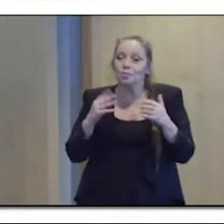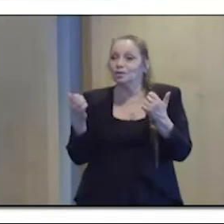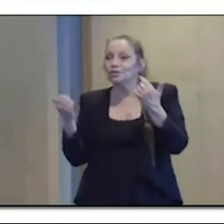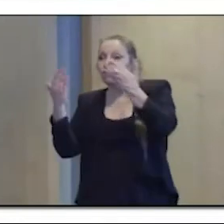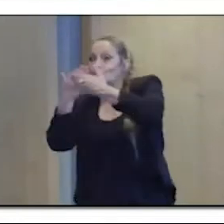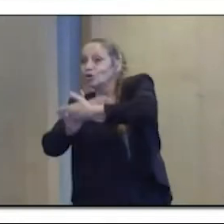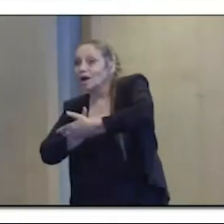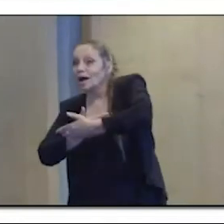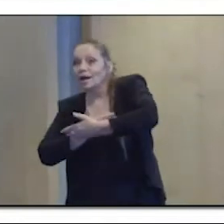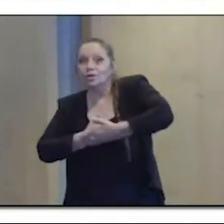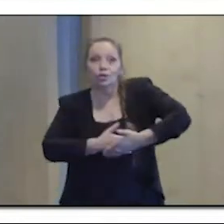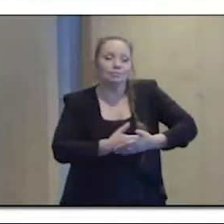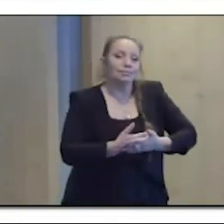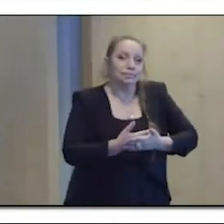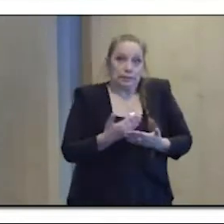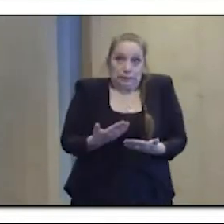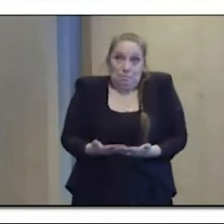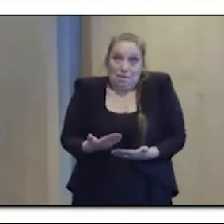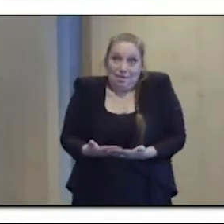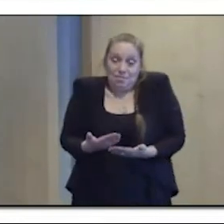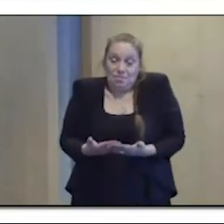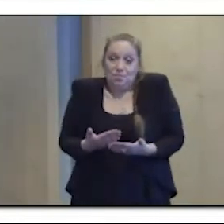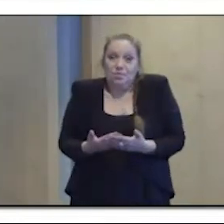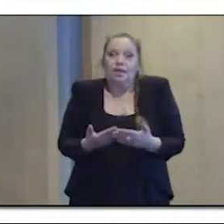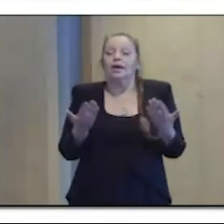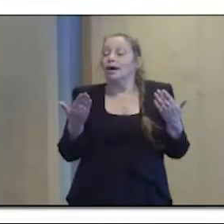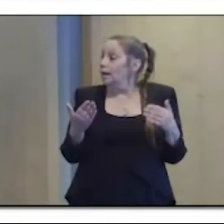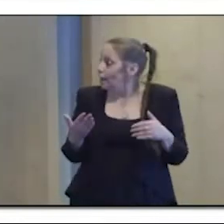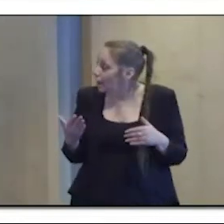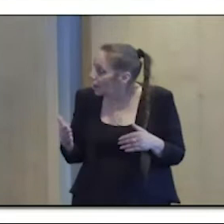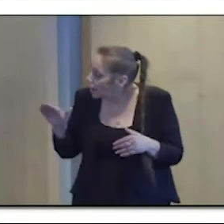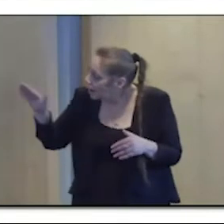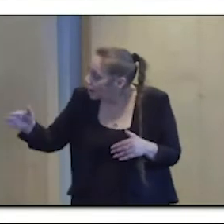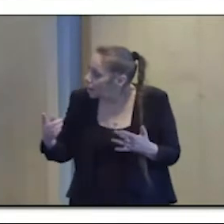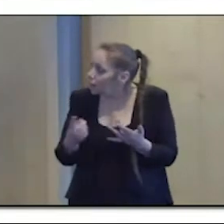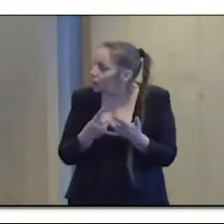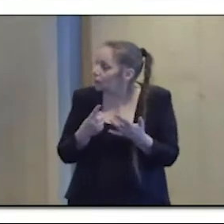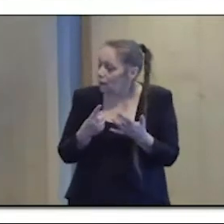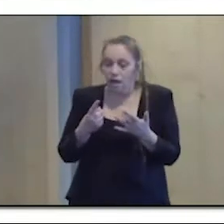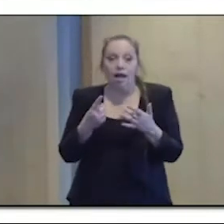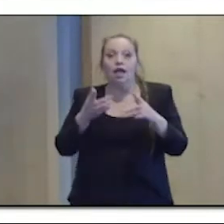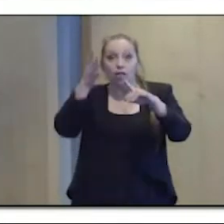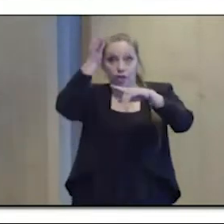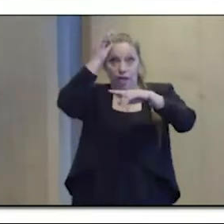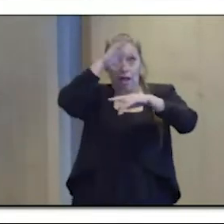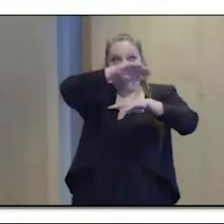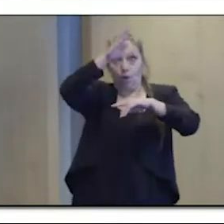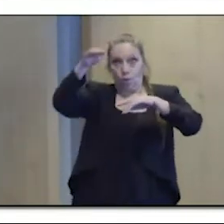demand and i guess the lower plot shows that this upper plot in the yellow and green shows you the